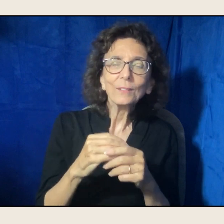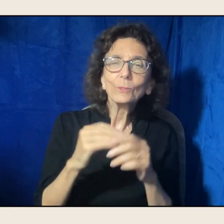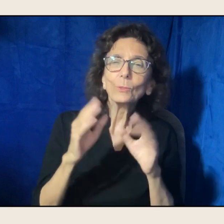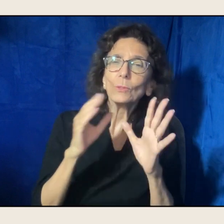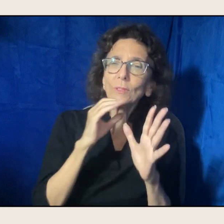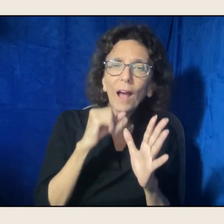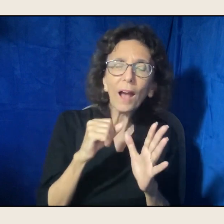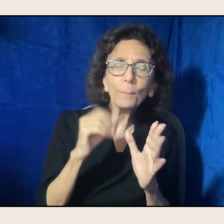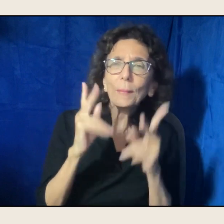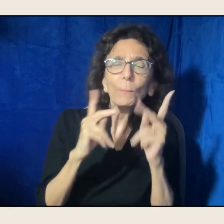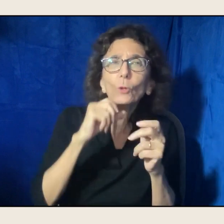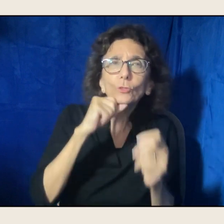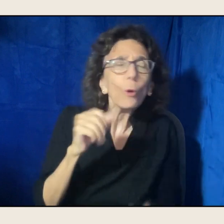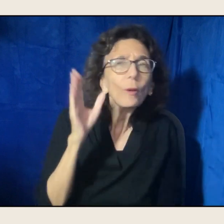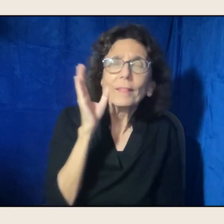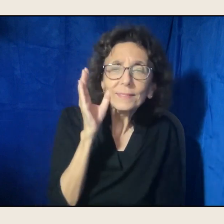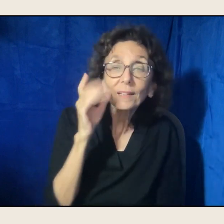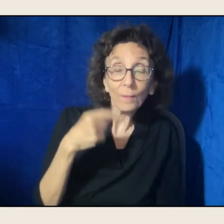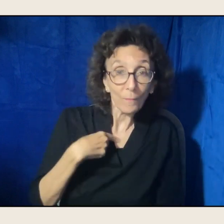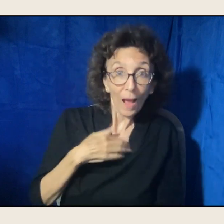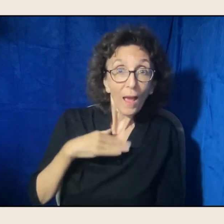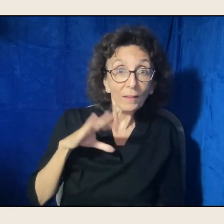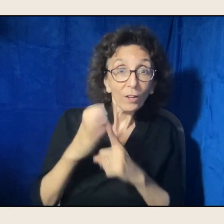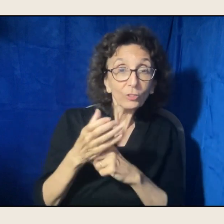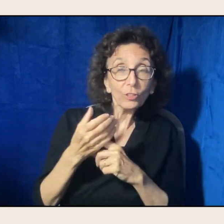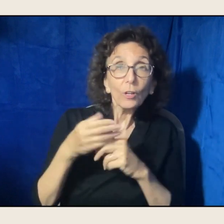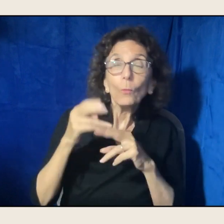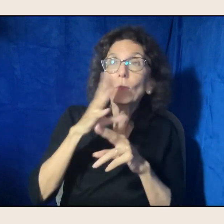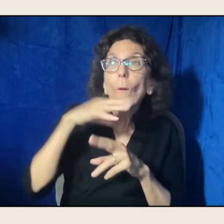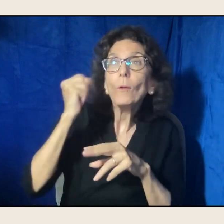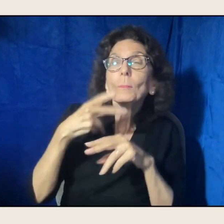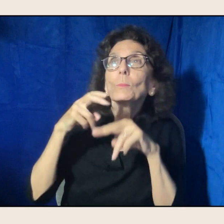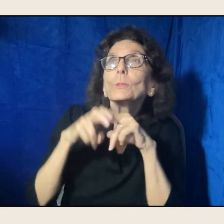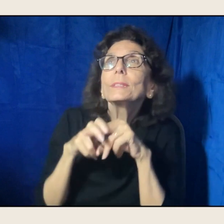I come from a cultural where you sit at your elders' feet, you listen, you hear them.